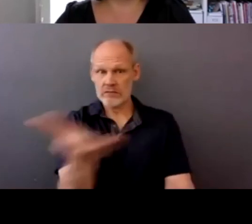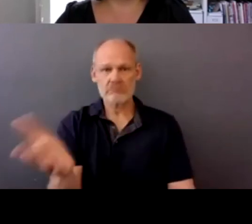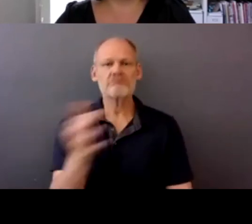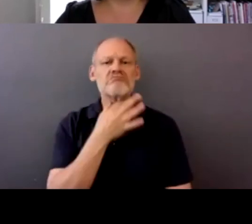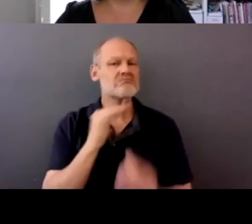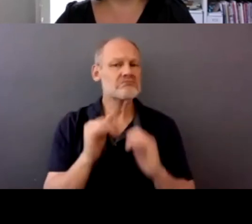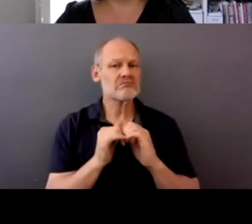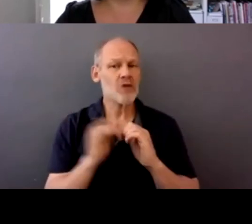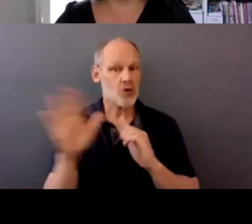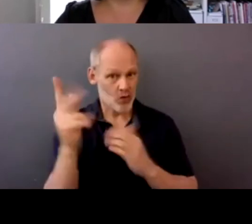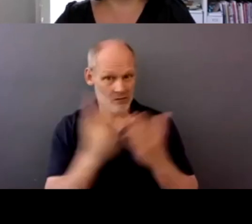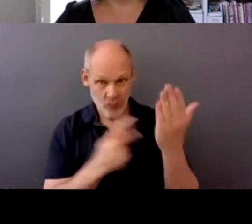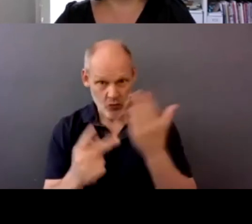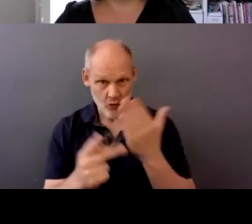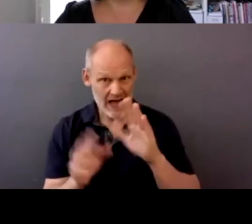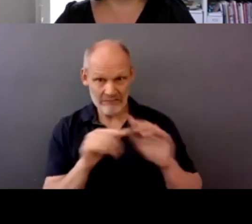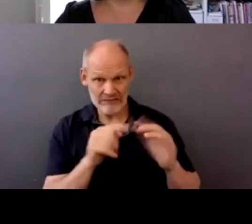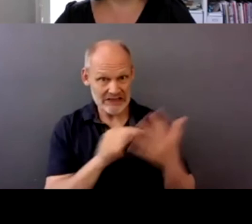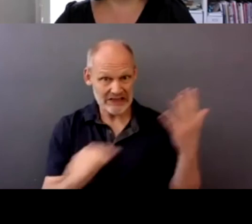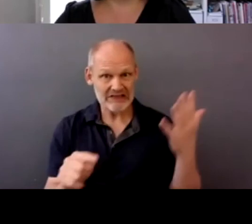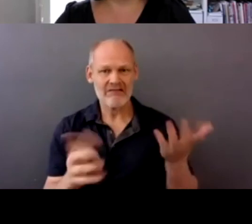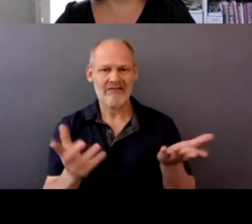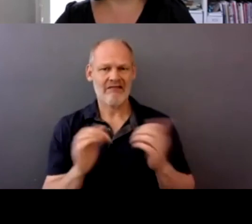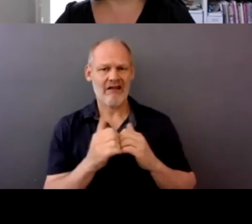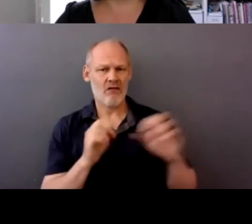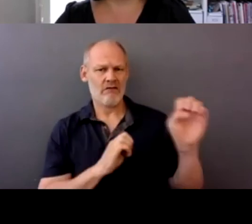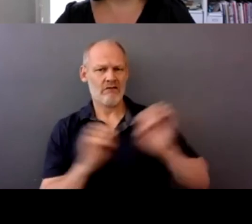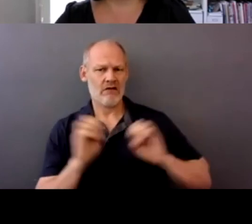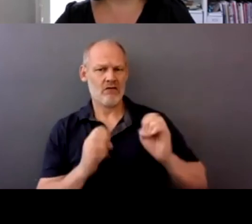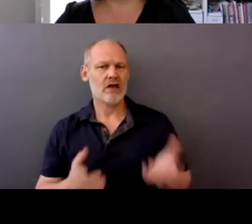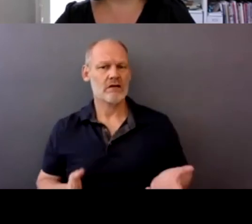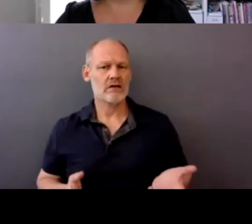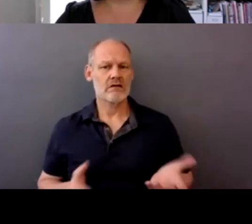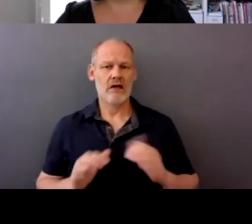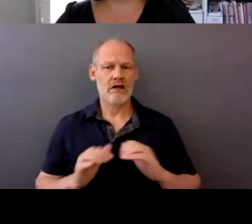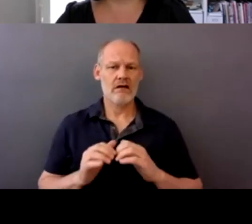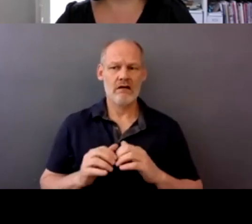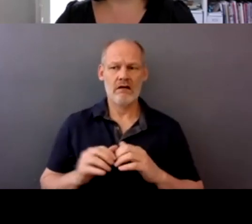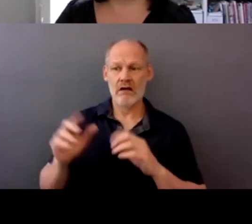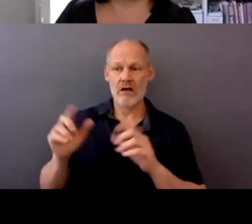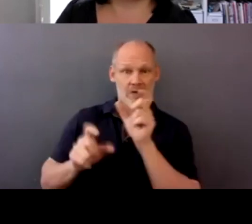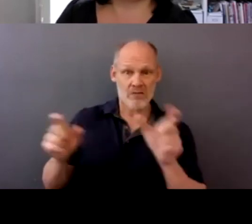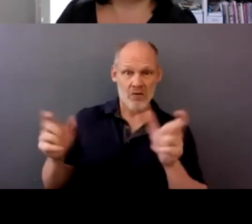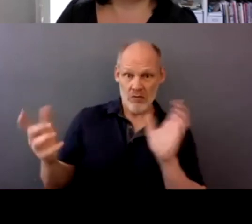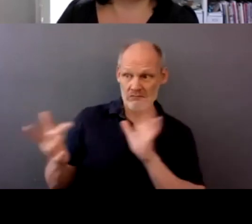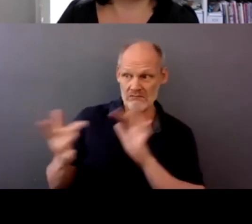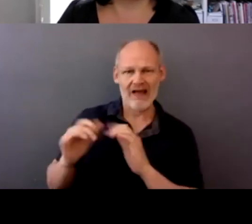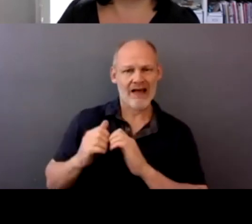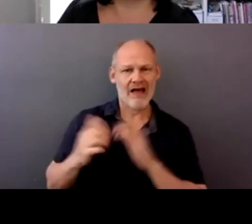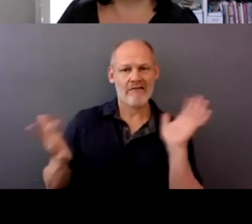are working especially reaching the people we want to make sure have least access?